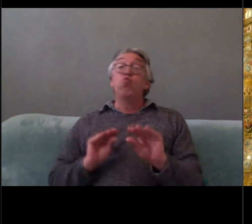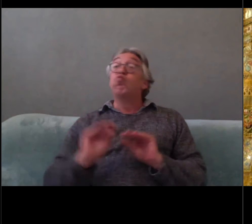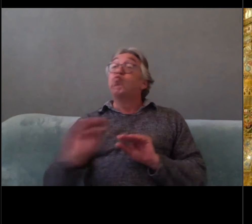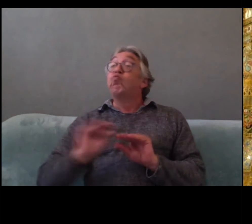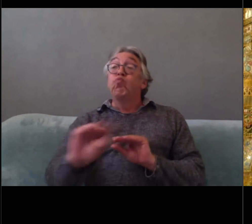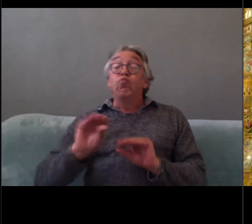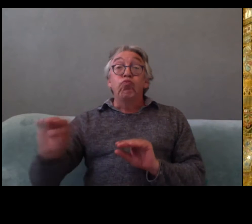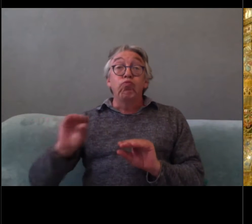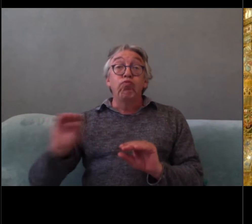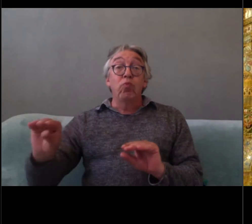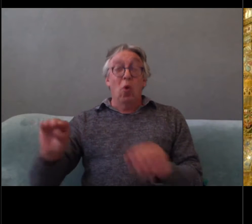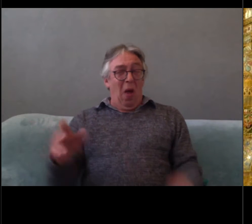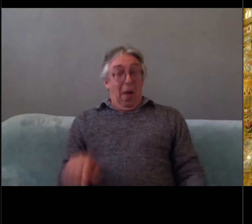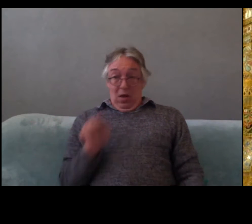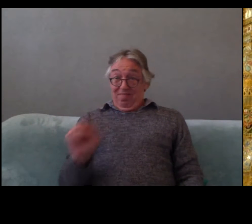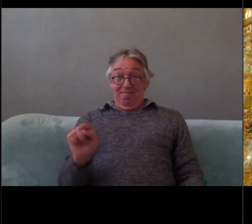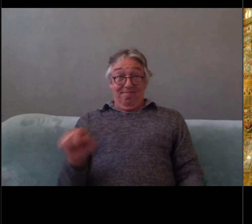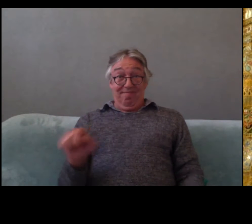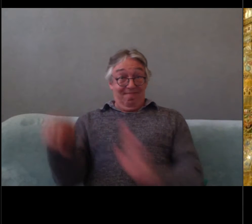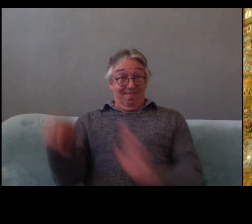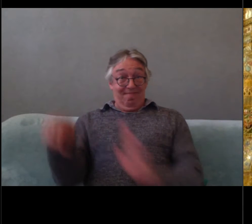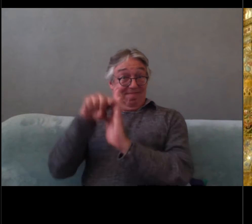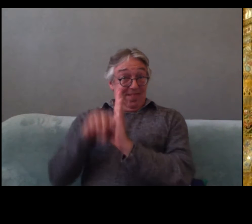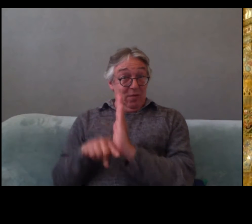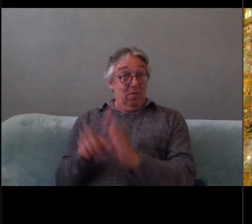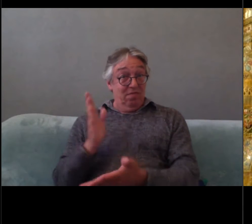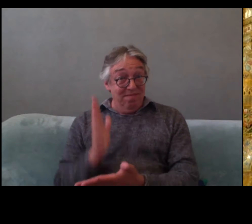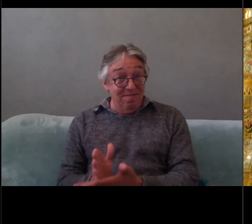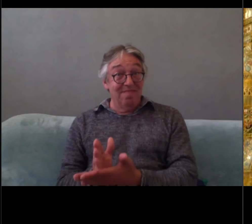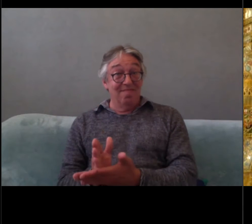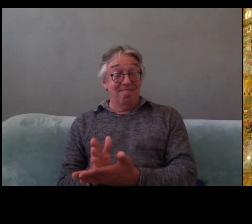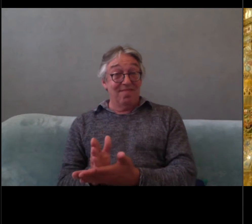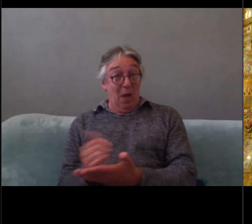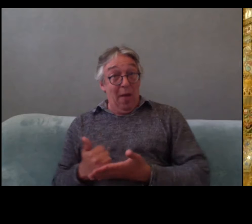if they're aiming at the inclusion of persons with disabilities.